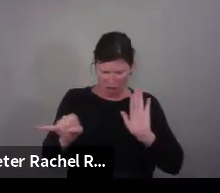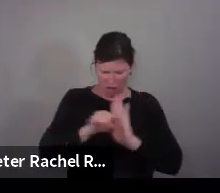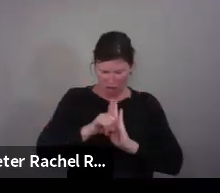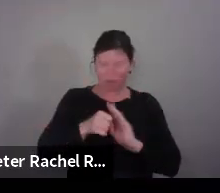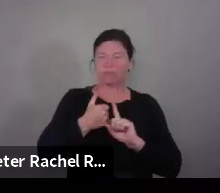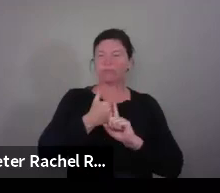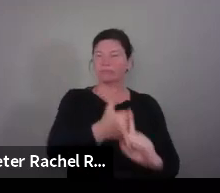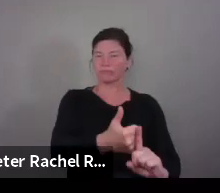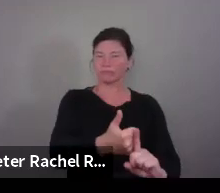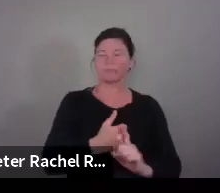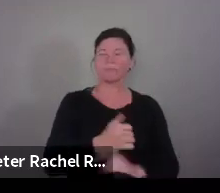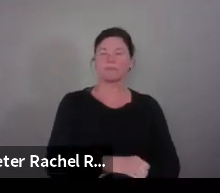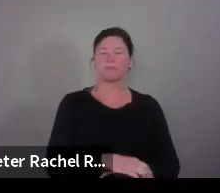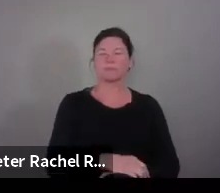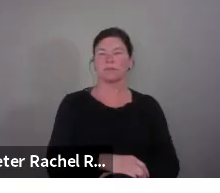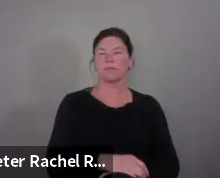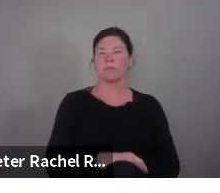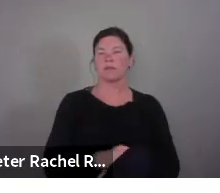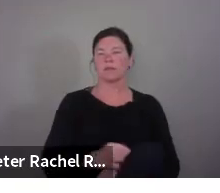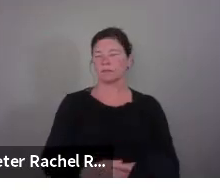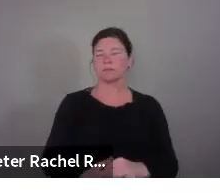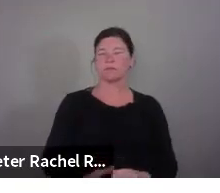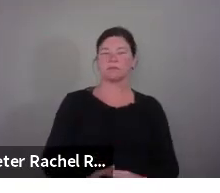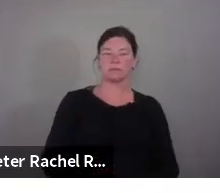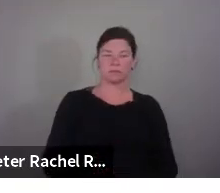No. C-R 12:00:13 -I-P.